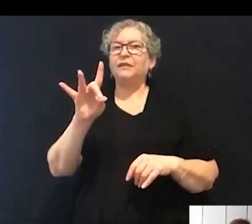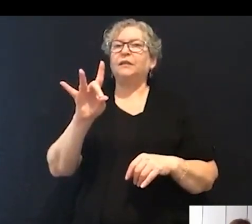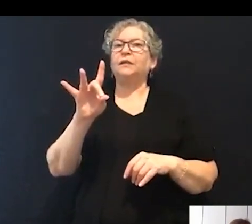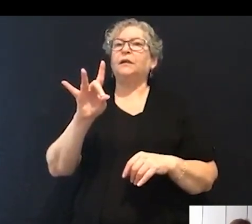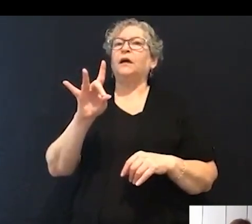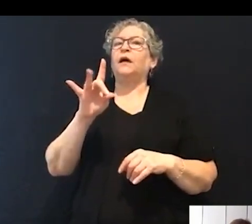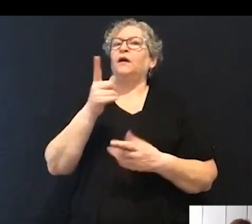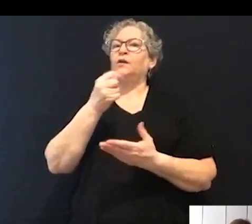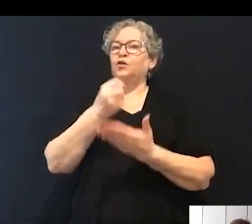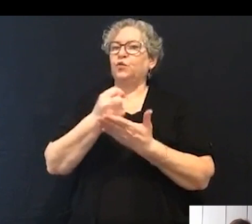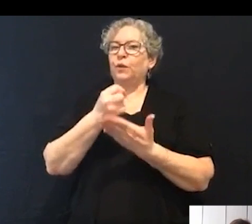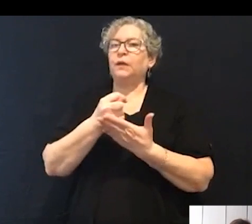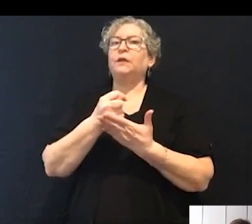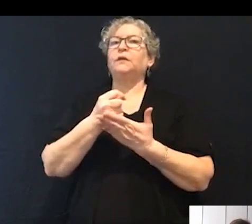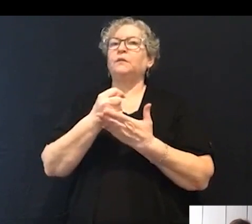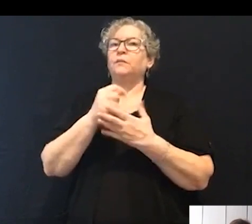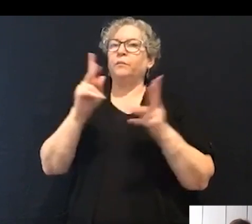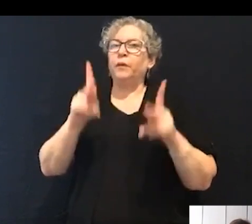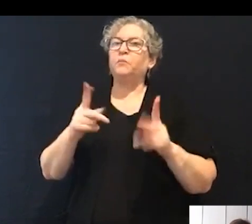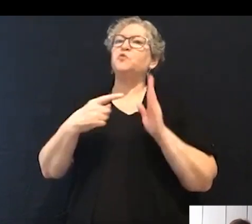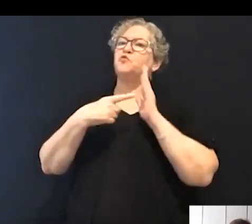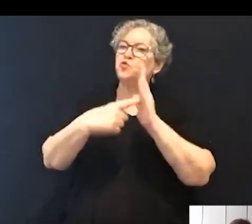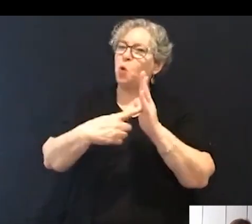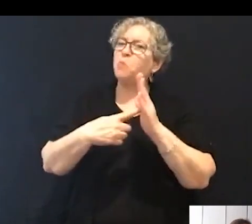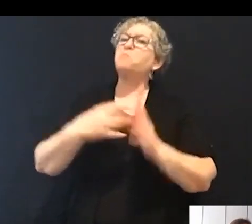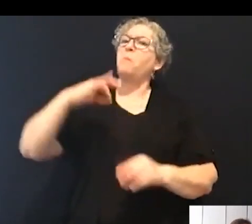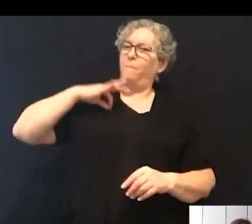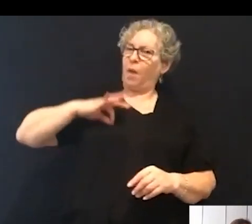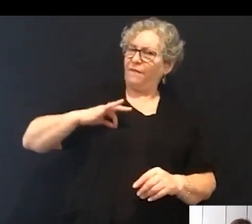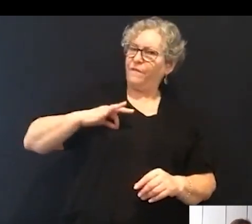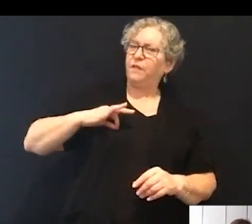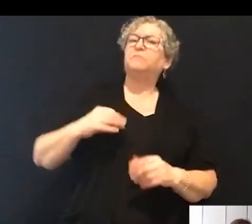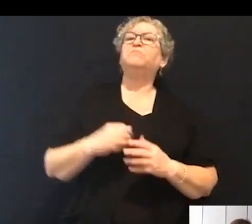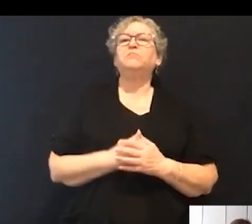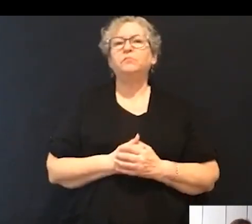demonstrated therapeutic benefit.